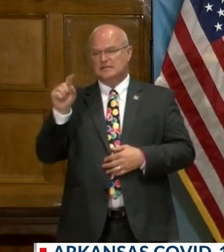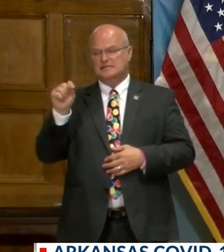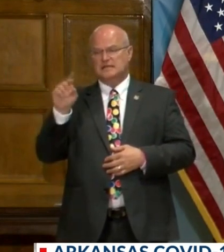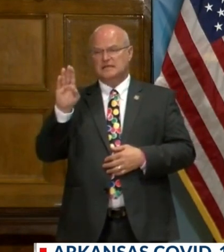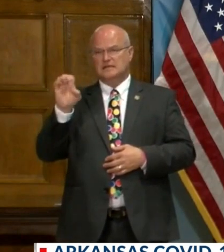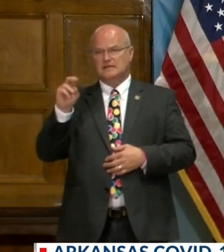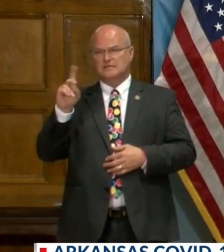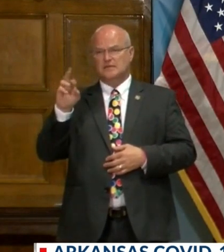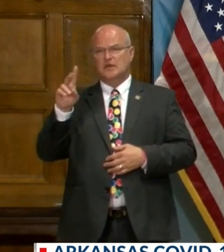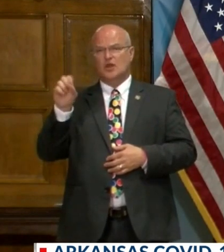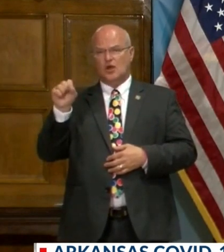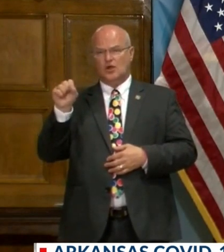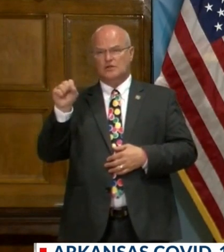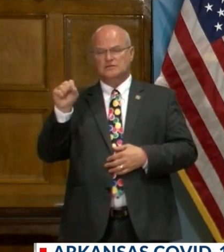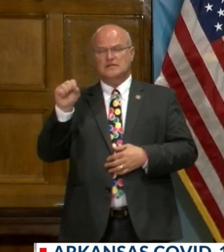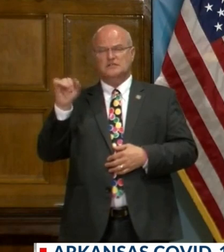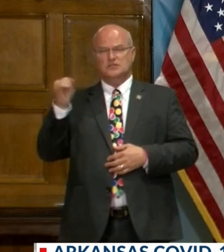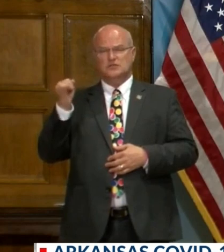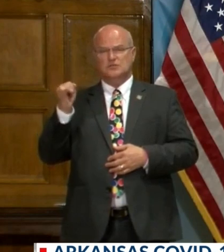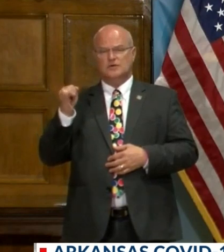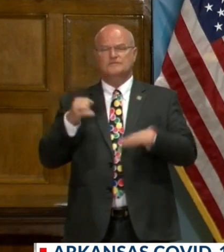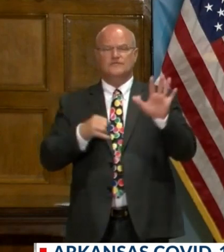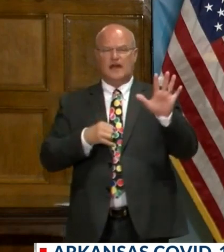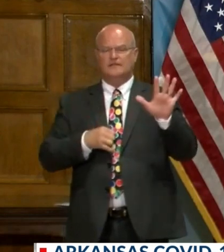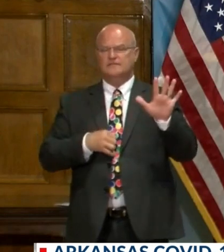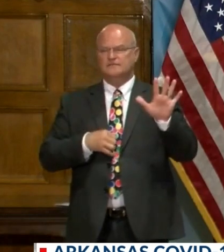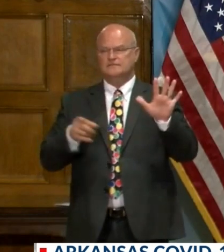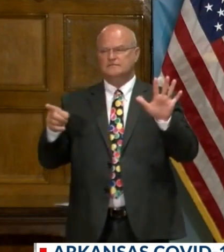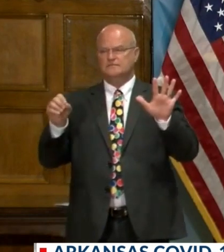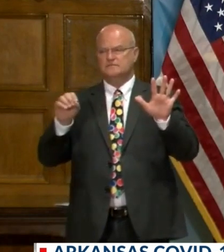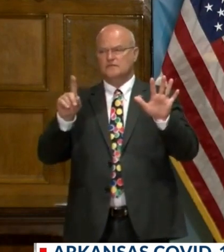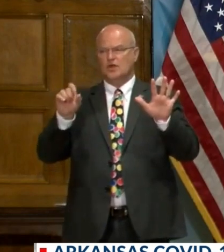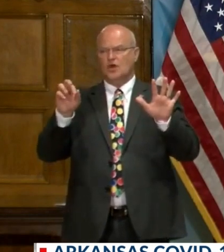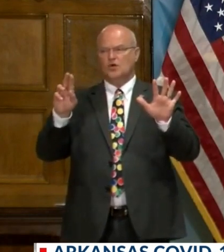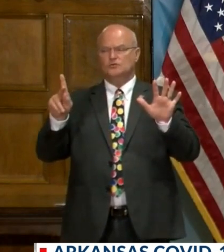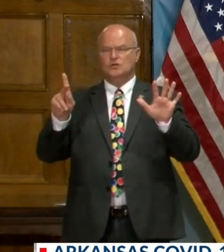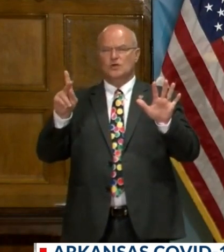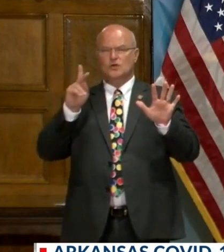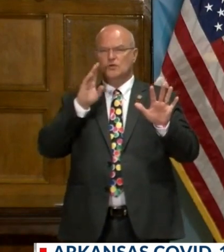I'M ASSUMING THOSE MAY HAVE BEEN WORKERS OF SOME SORT. AT SAINT BERNARD?